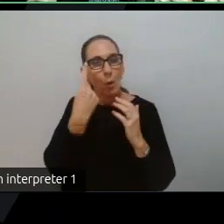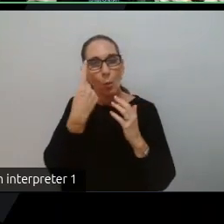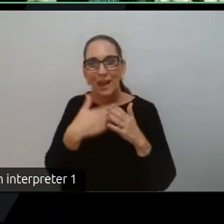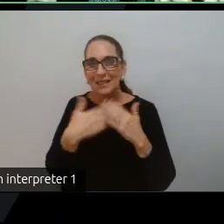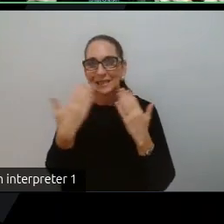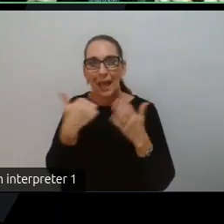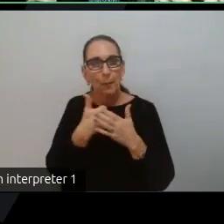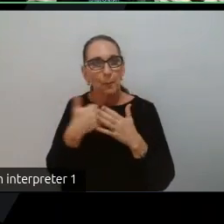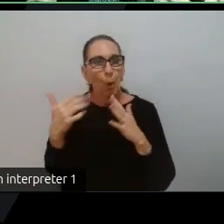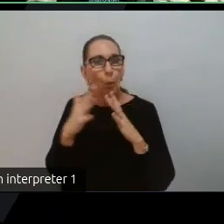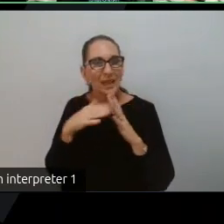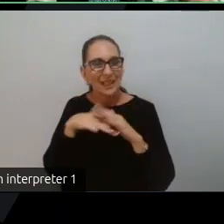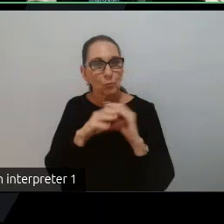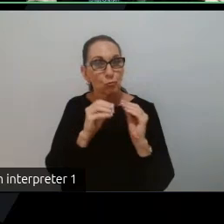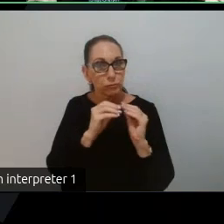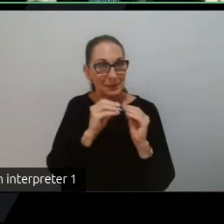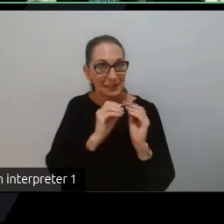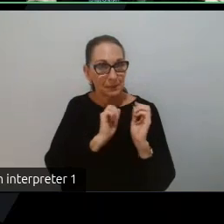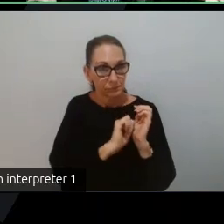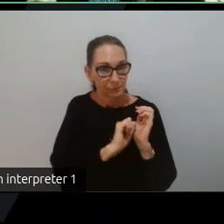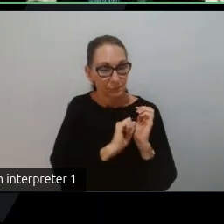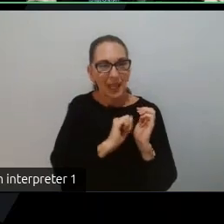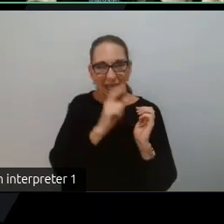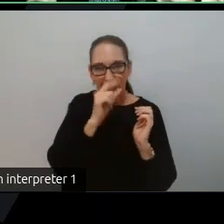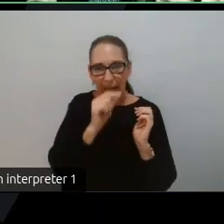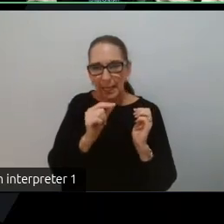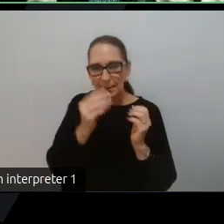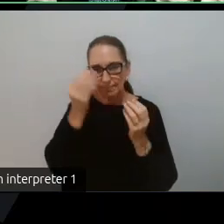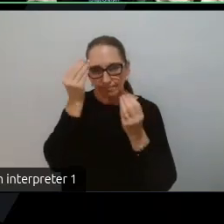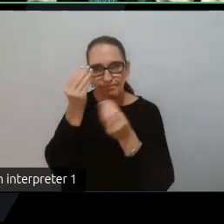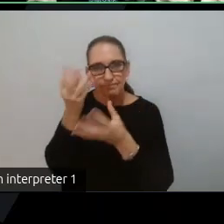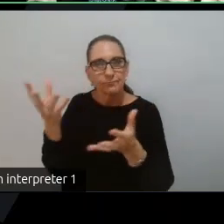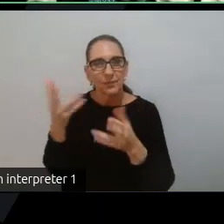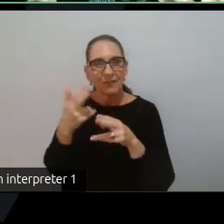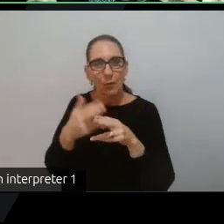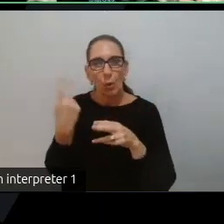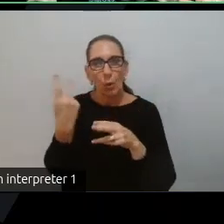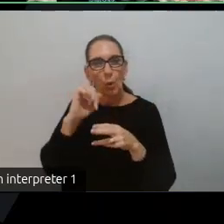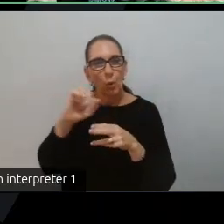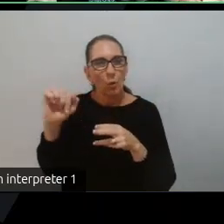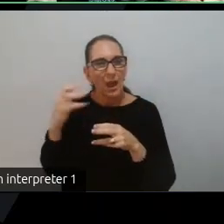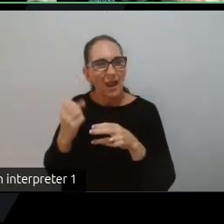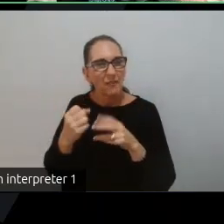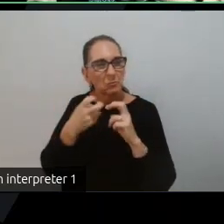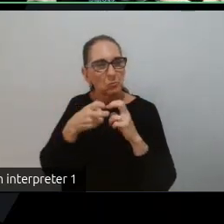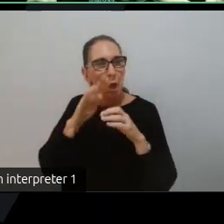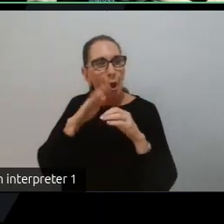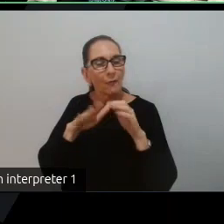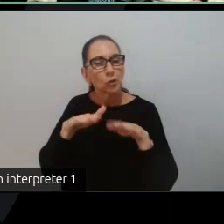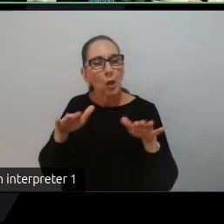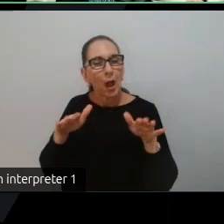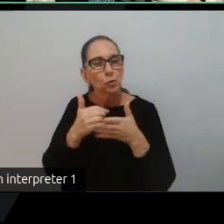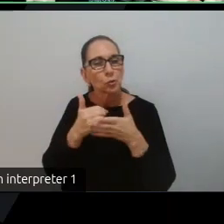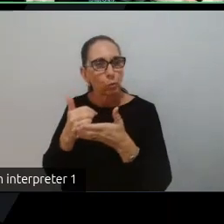Brisbane to give advice for parties who might have some issues with their child support.